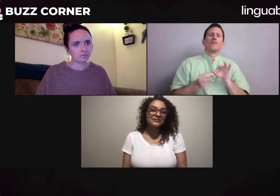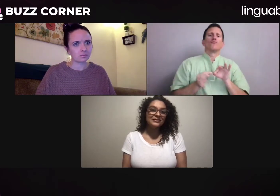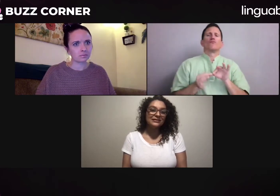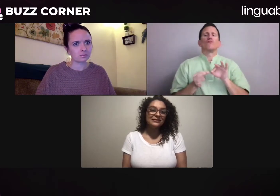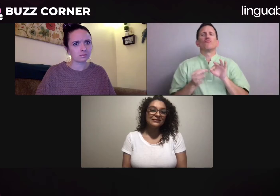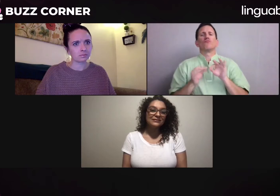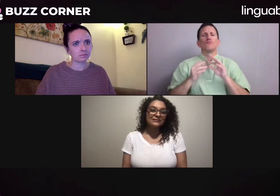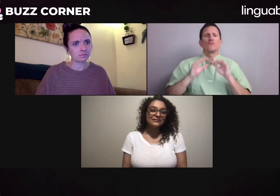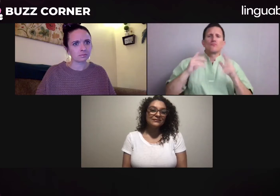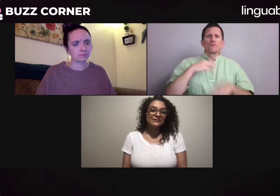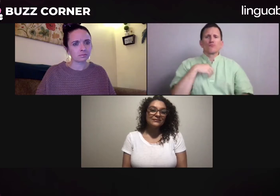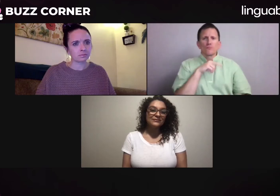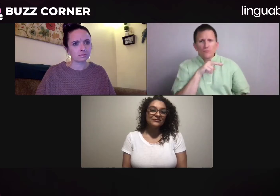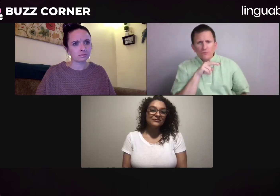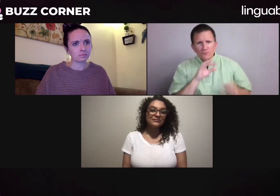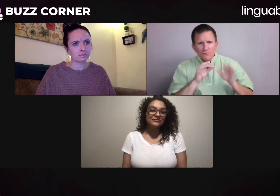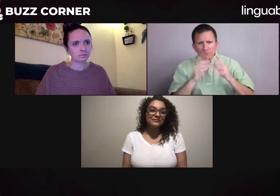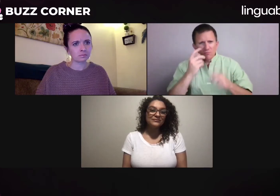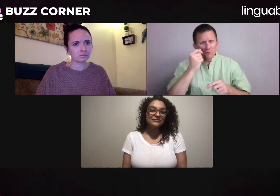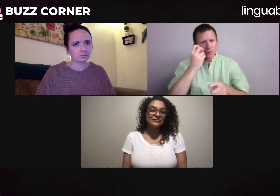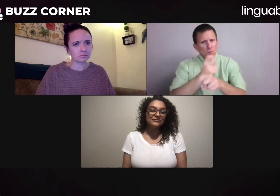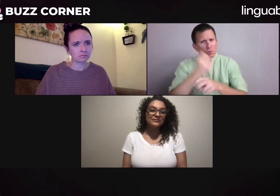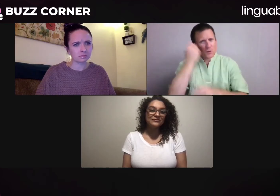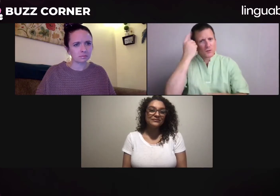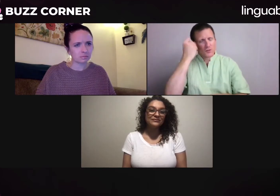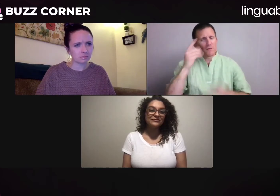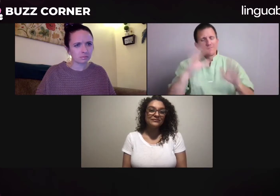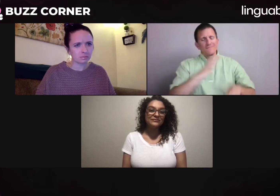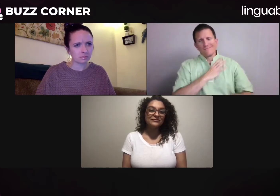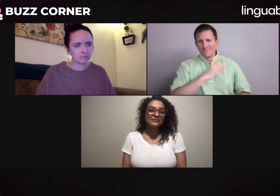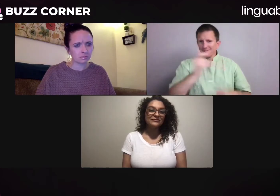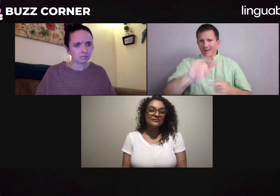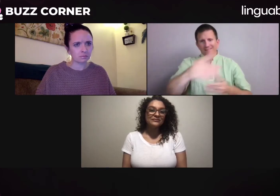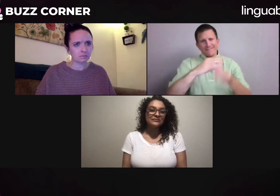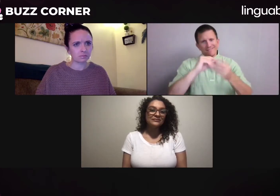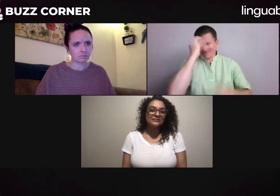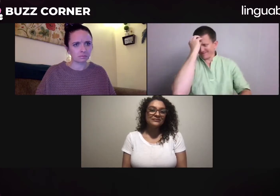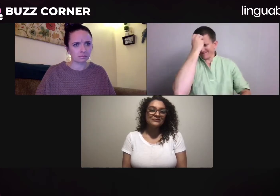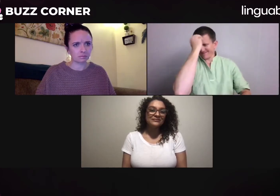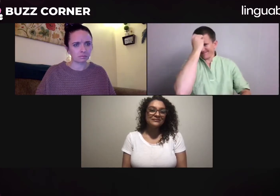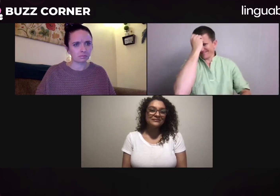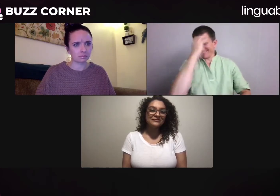I'd never seen that interpreter before, and I'm watching this interpreter. And they were hard to understand.